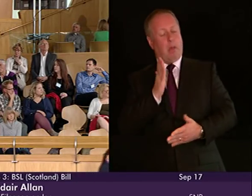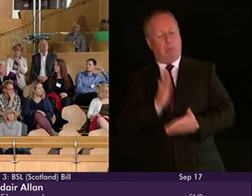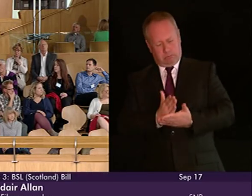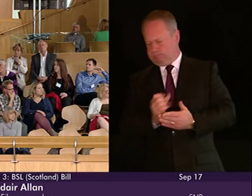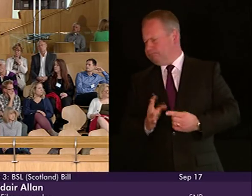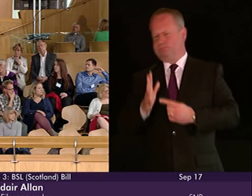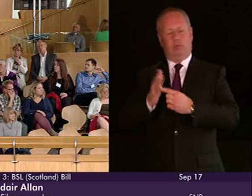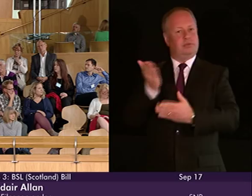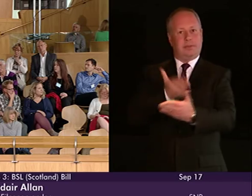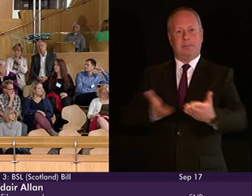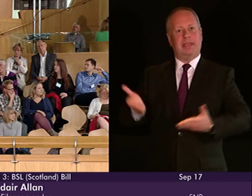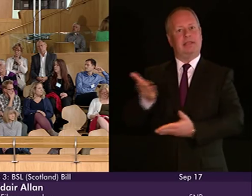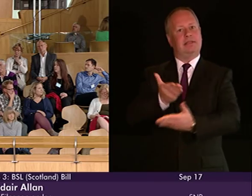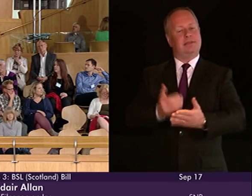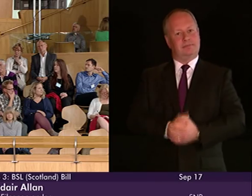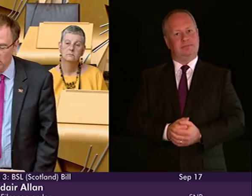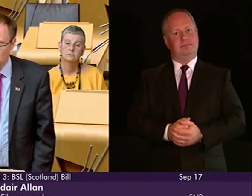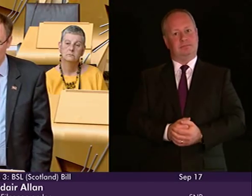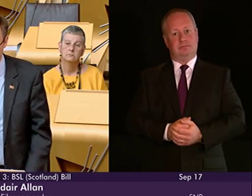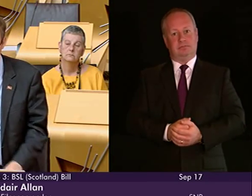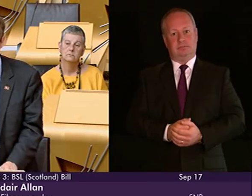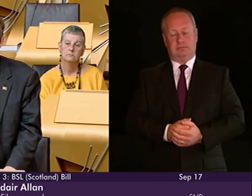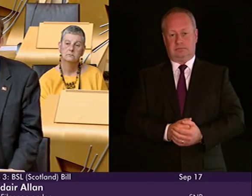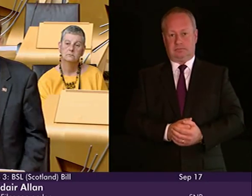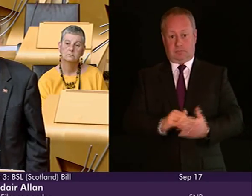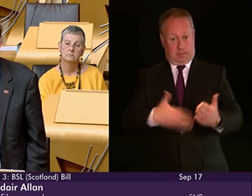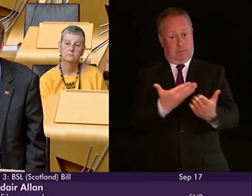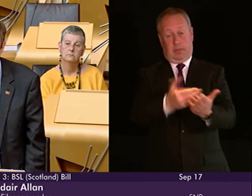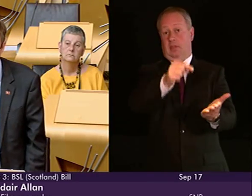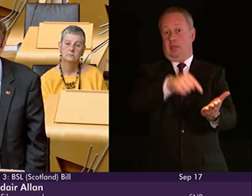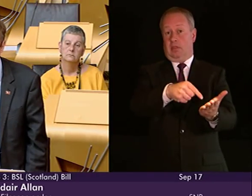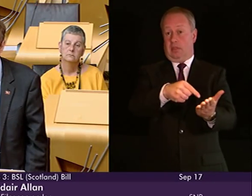As I said in my opening speech, the bill has enjoyed strong cross-party support from the